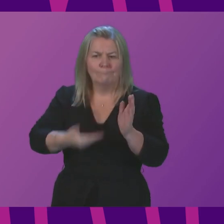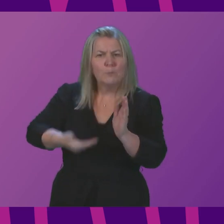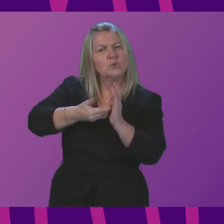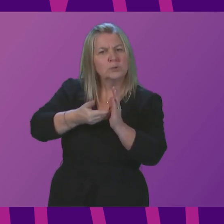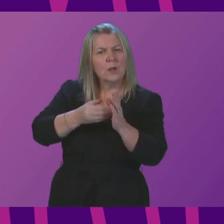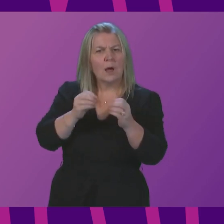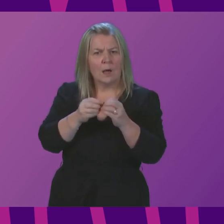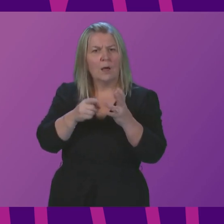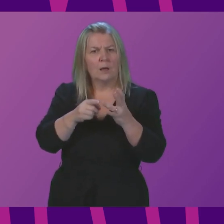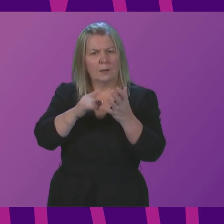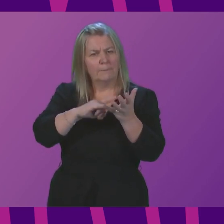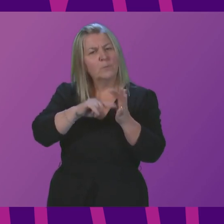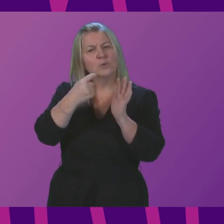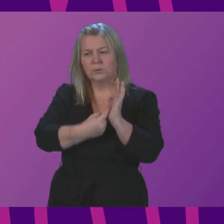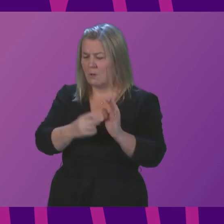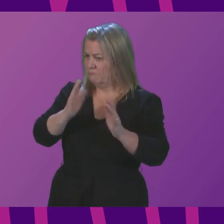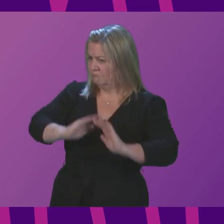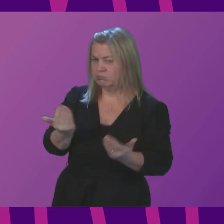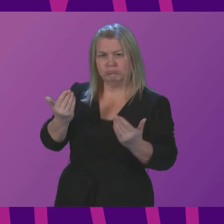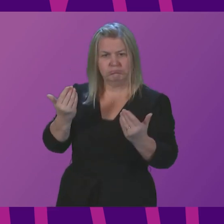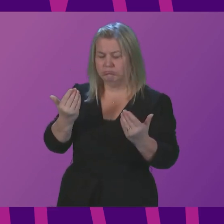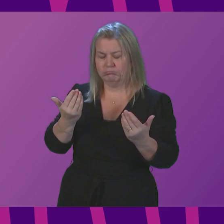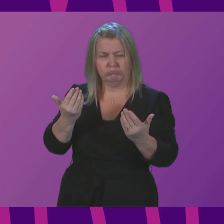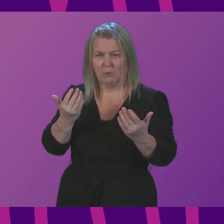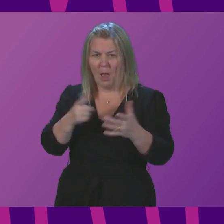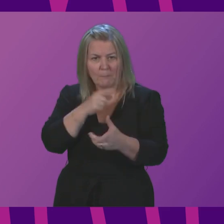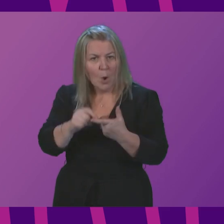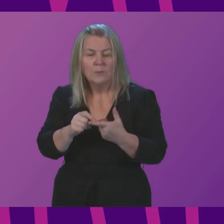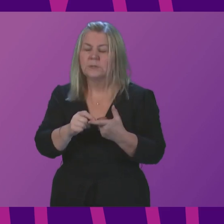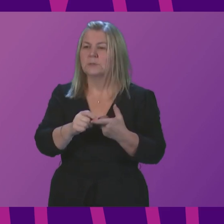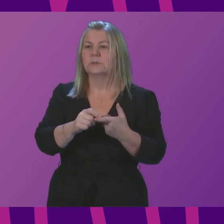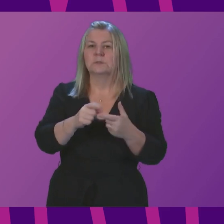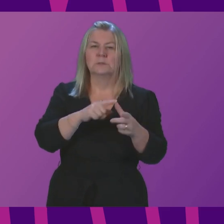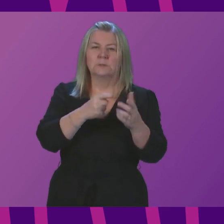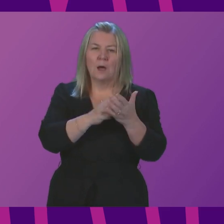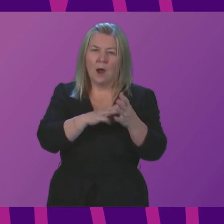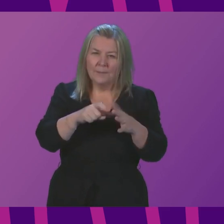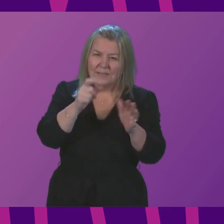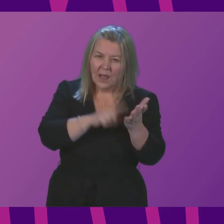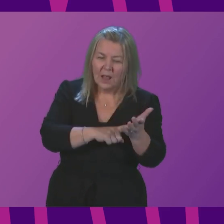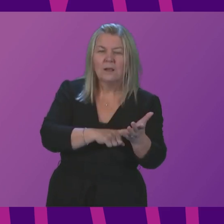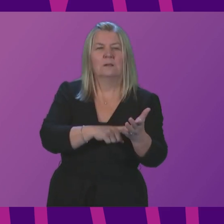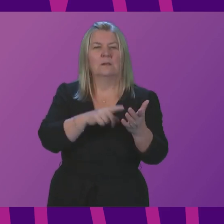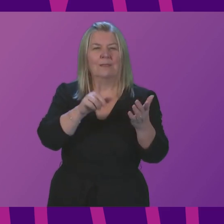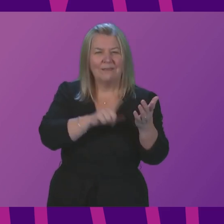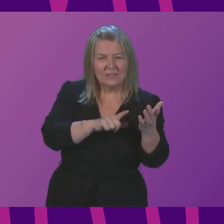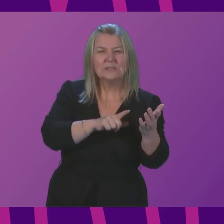are no appointments in either Armadale, Bathgate or Livingston for the foreseeable future. Can you help?”